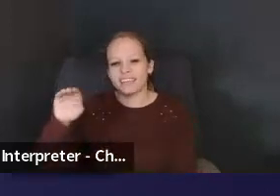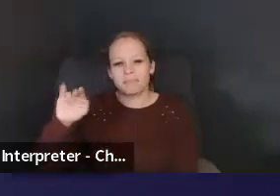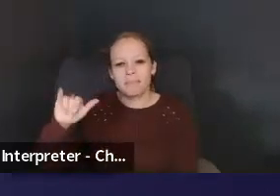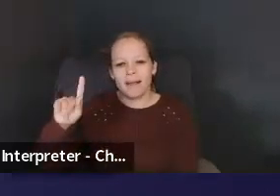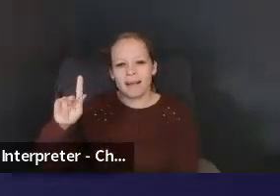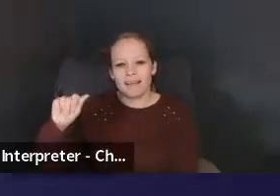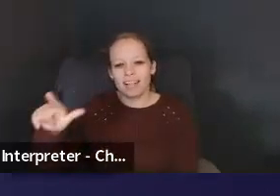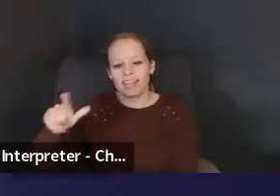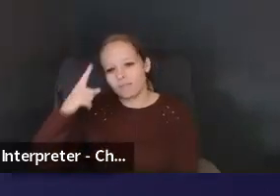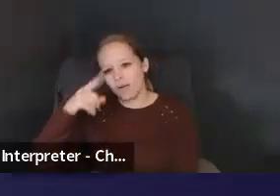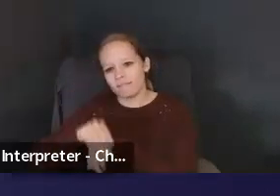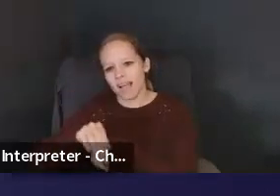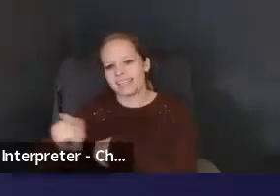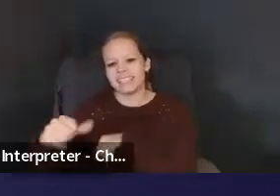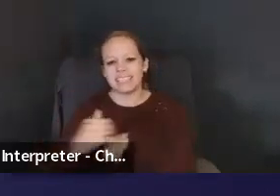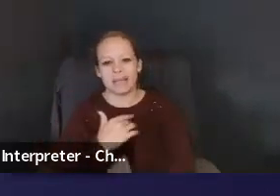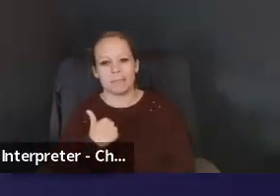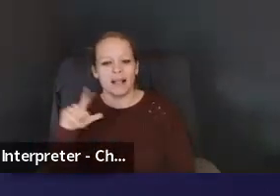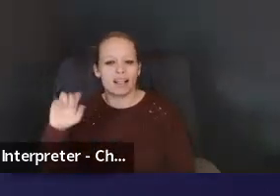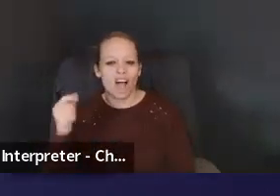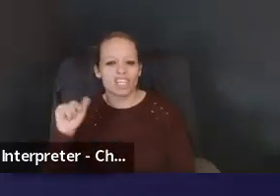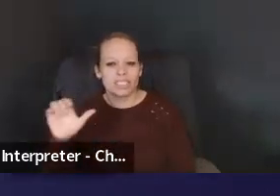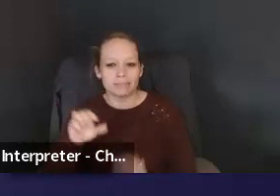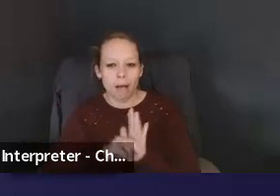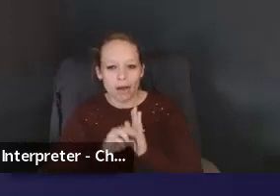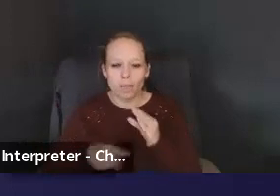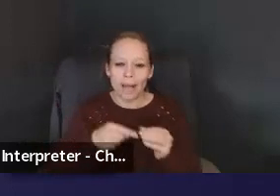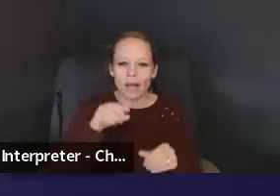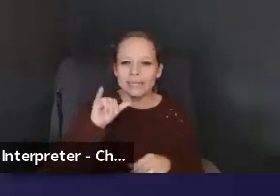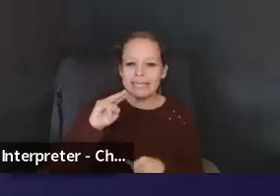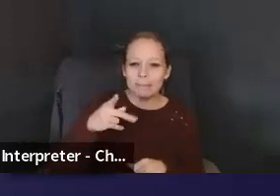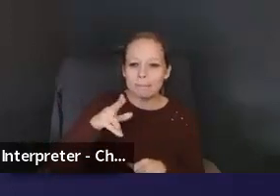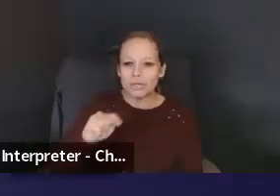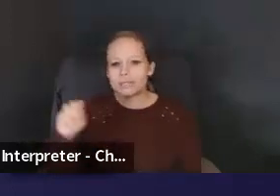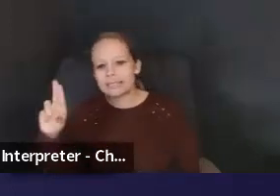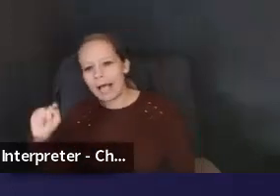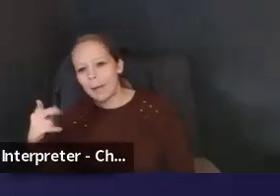me a logic model about my inputs and outputs and things like that. So, if we all followed it step